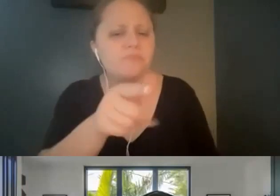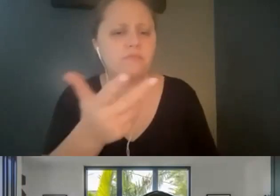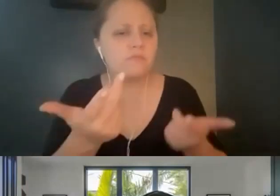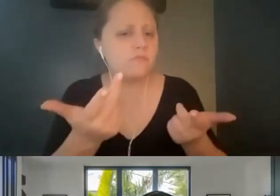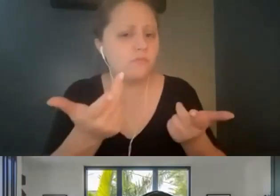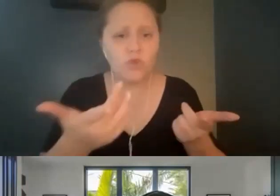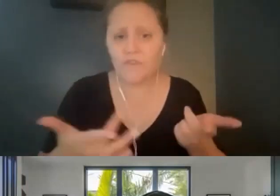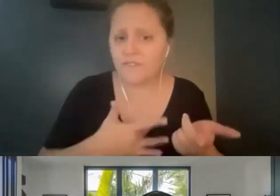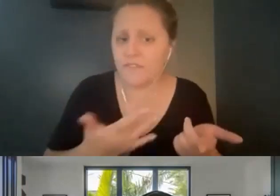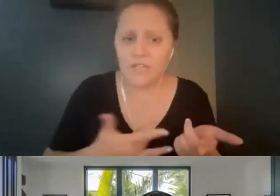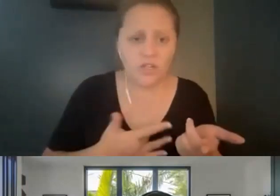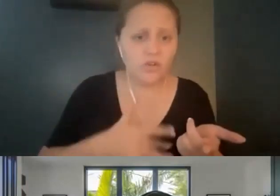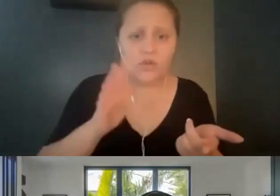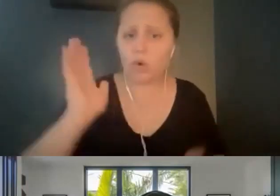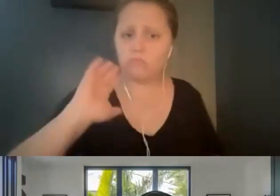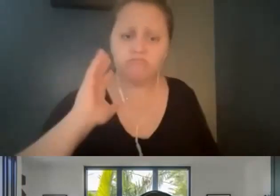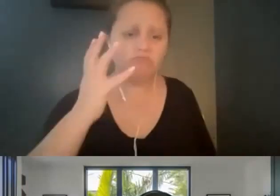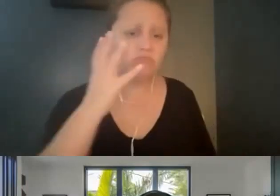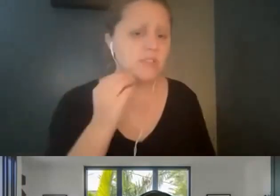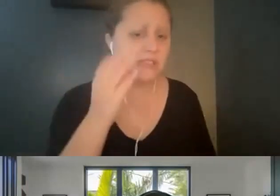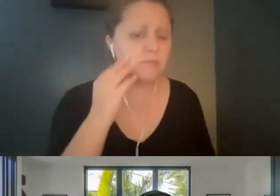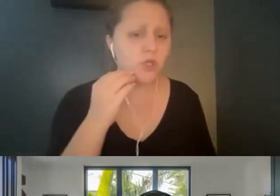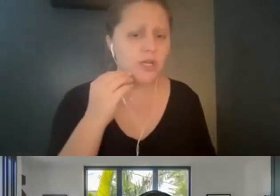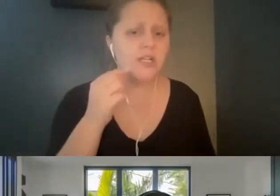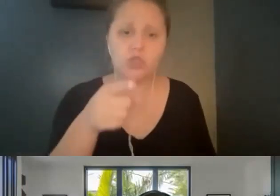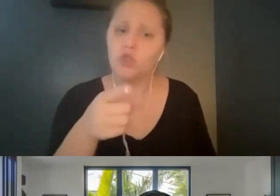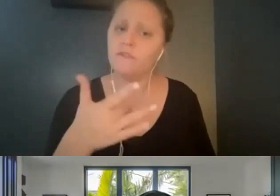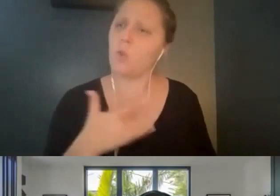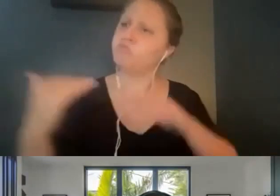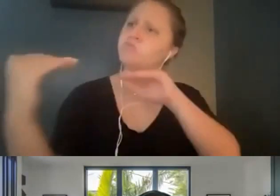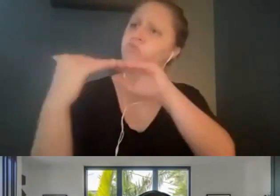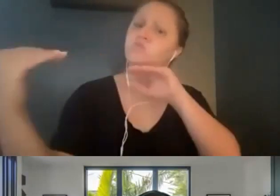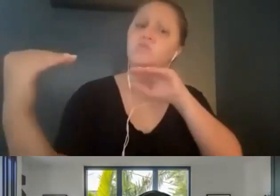from some of your past experiences, that you have an equal seat at the table,